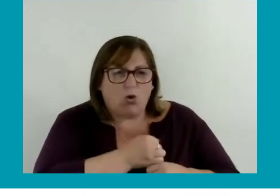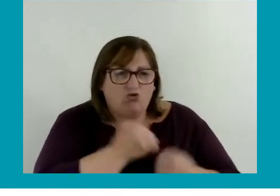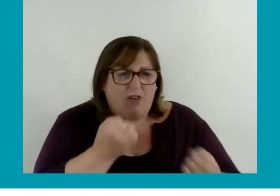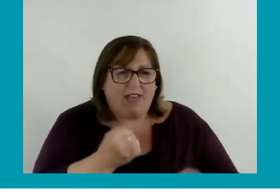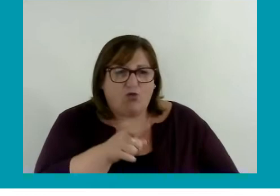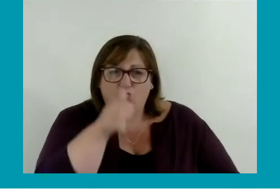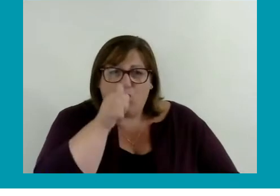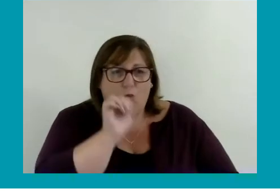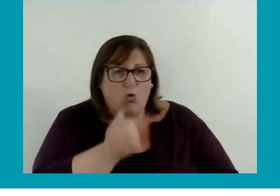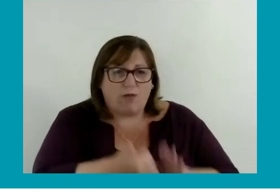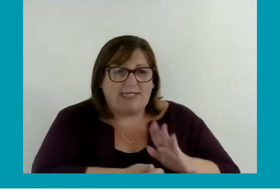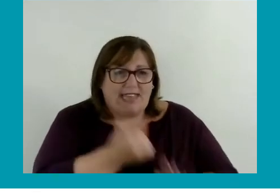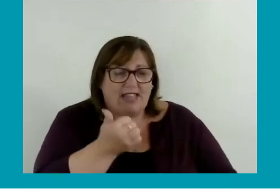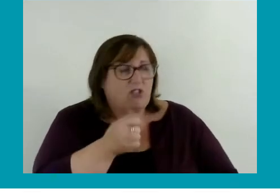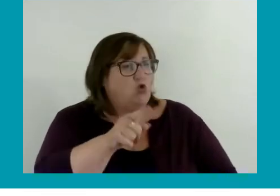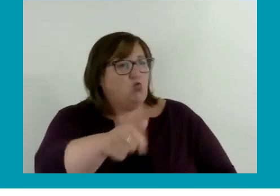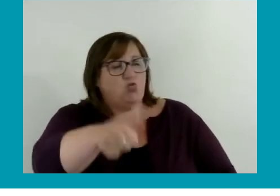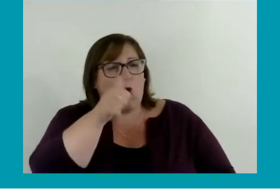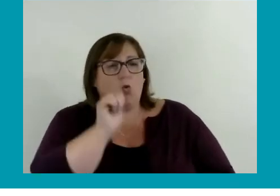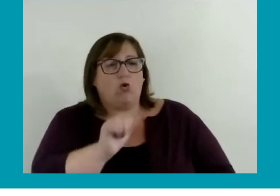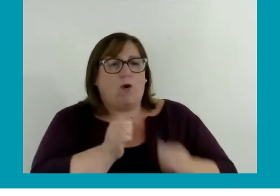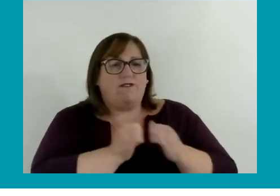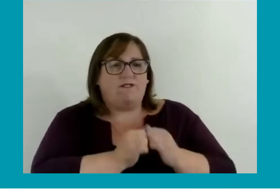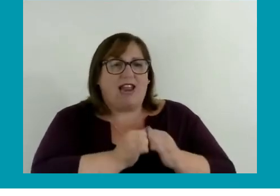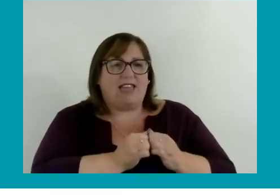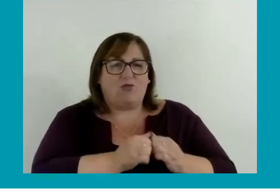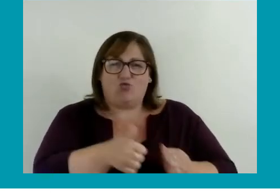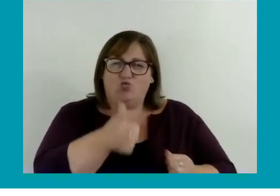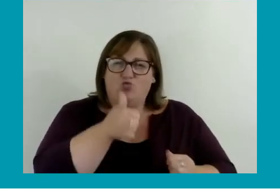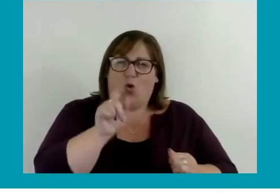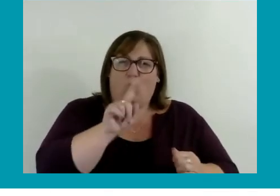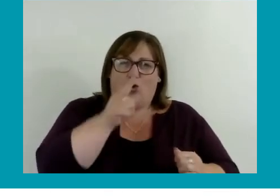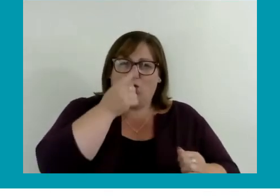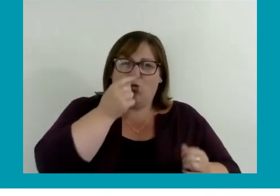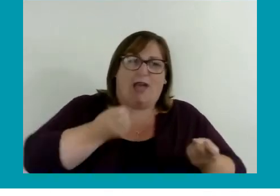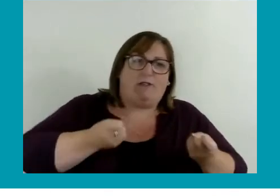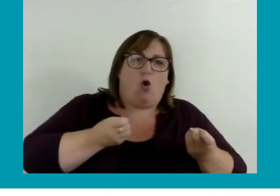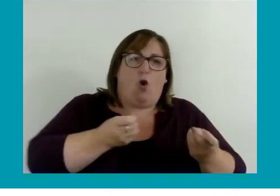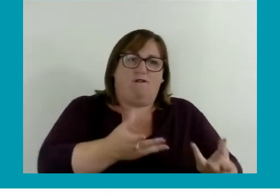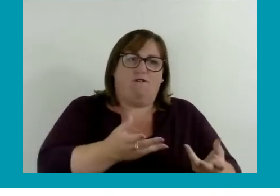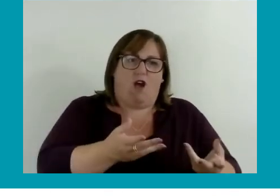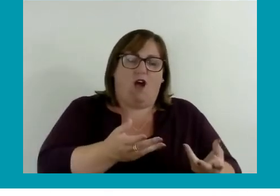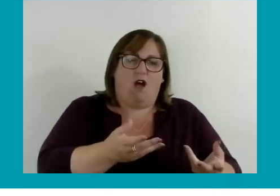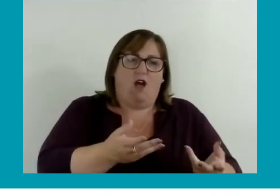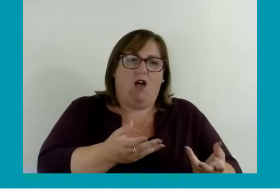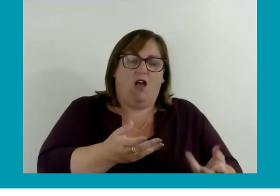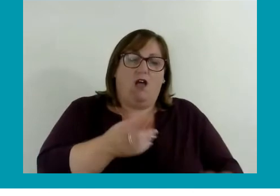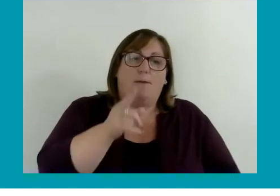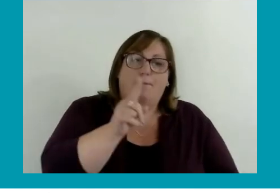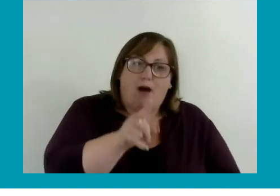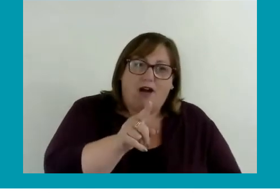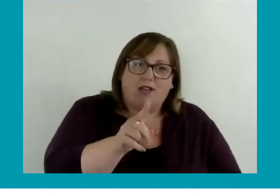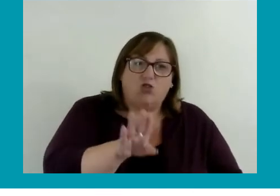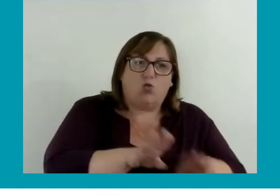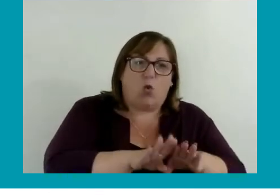and how you can be of value to an employer but you also know what your needs are and that's